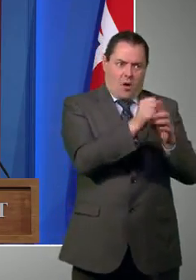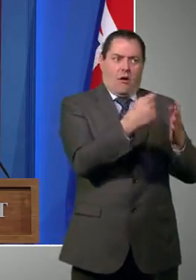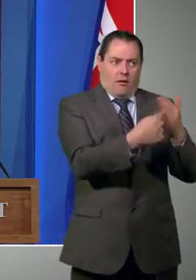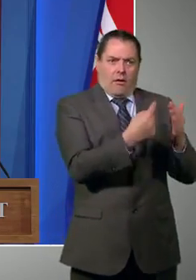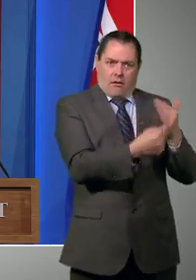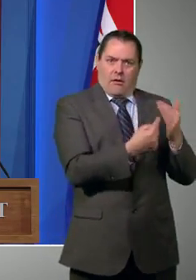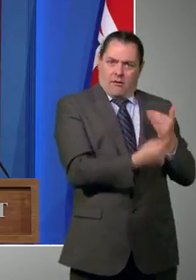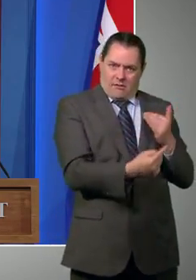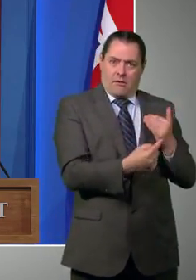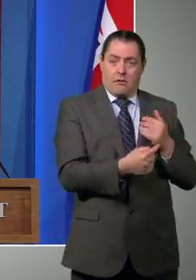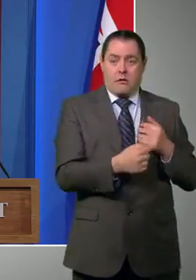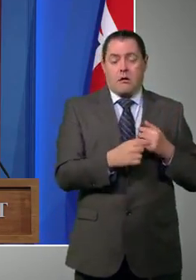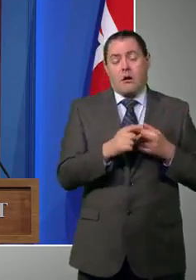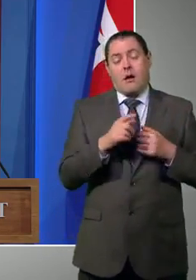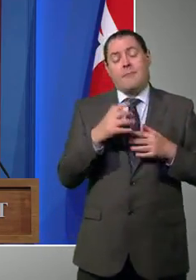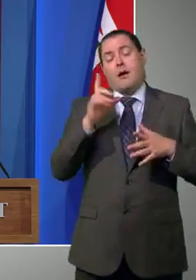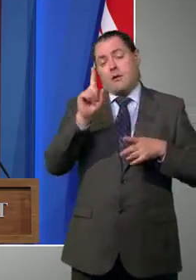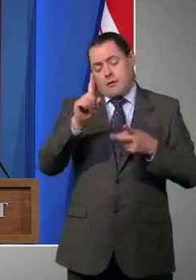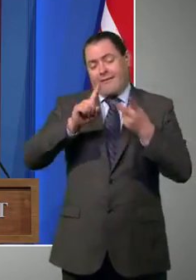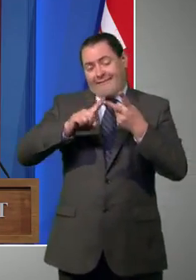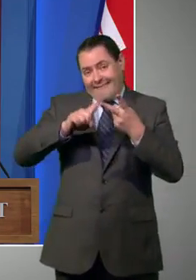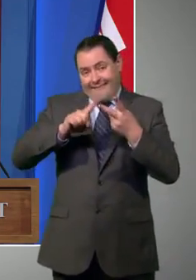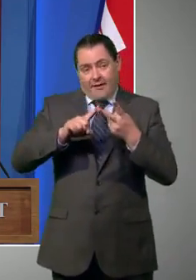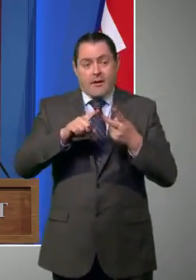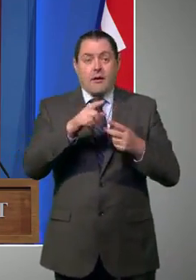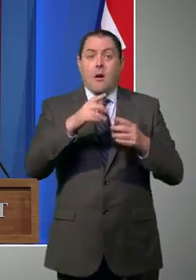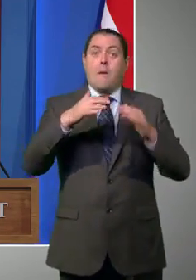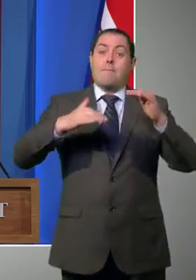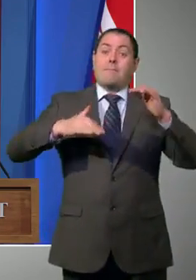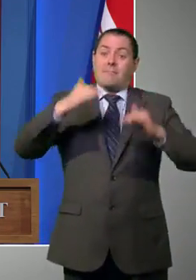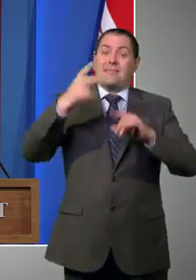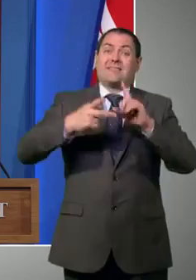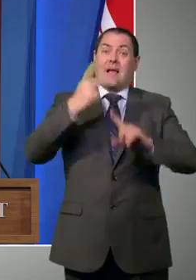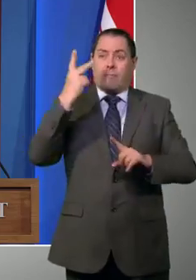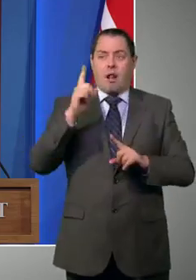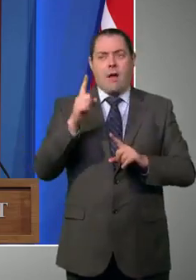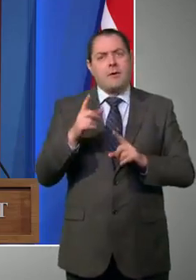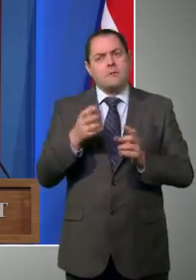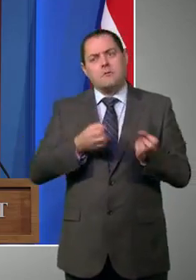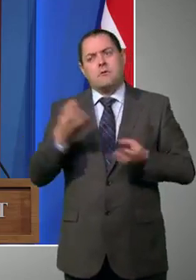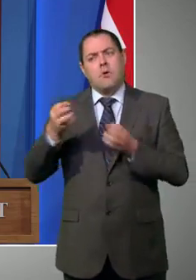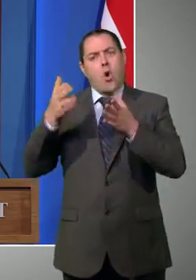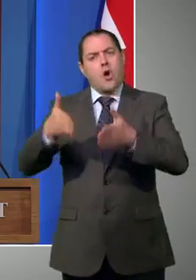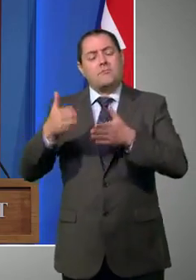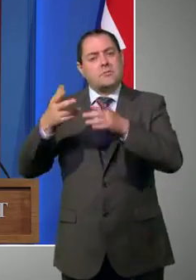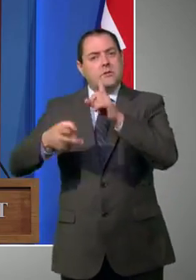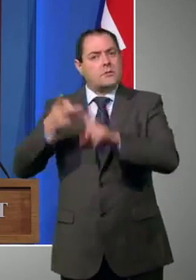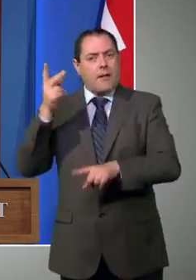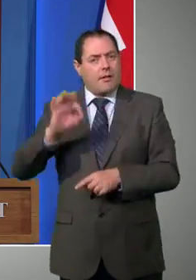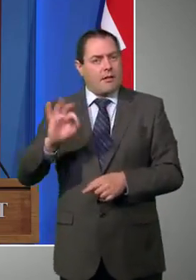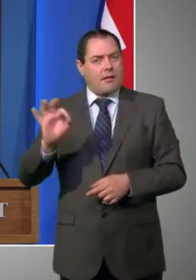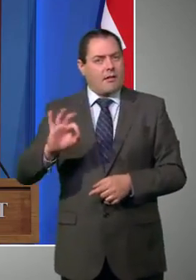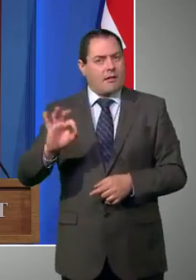cases of hospitalization and definitely not into deaths and and so obviously the the key